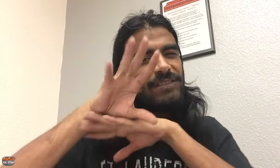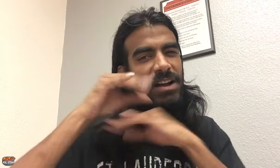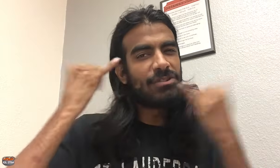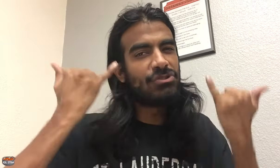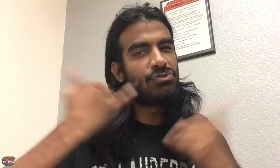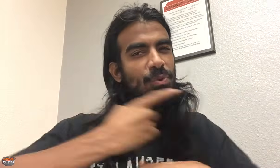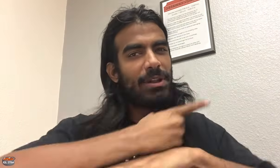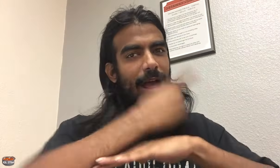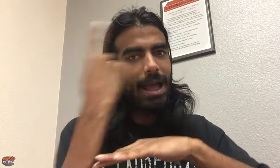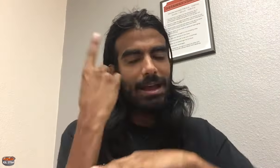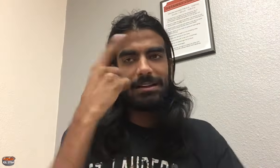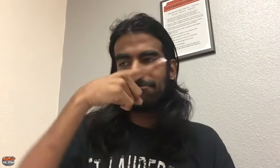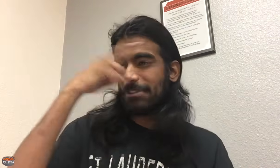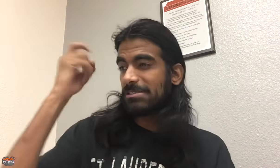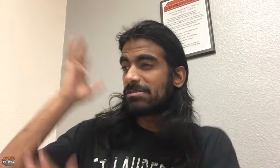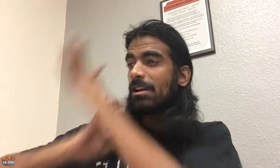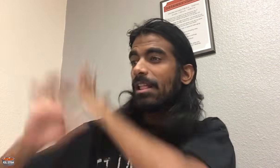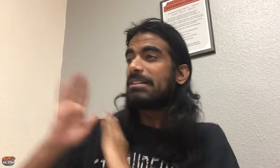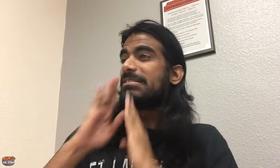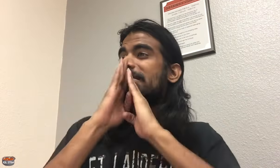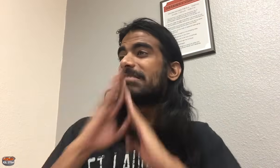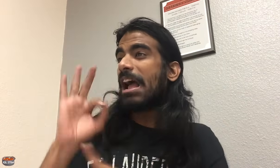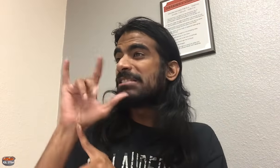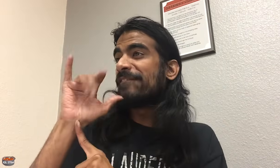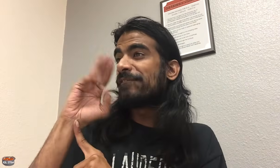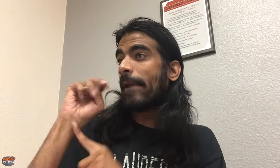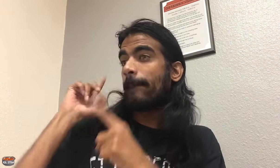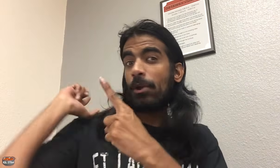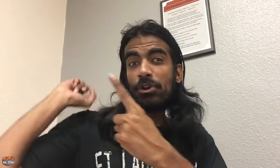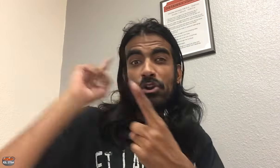how much the history has influenced what we are